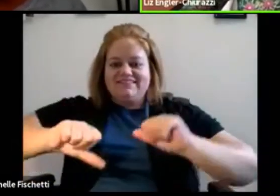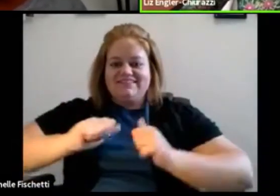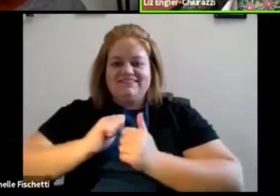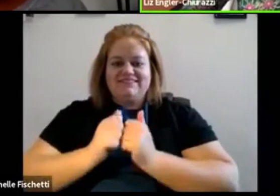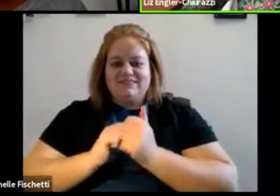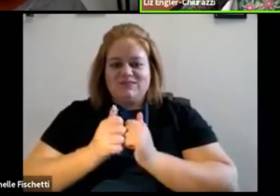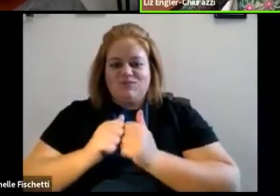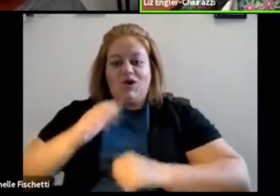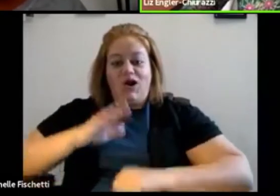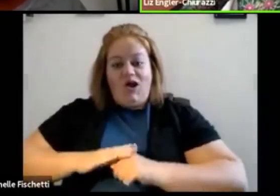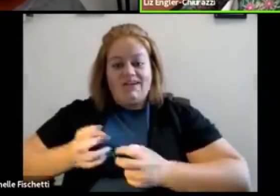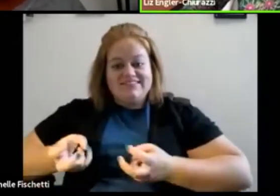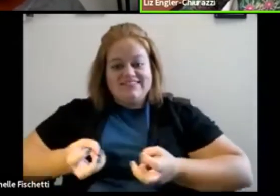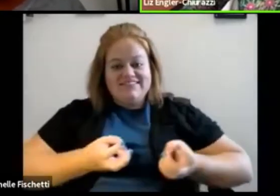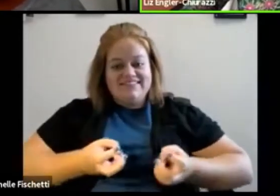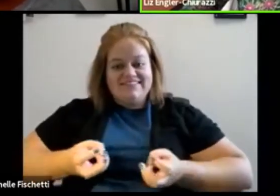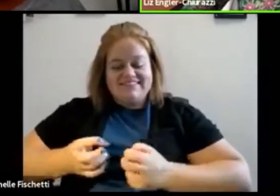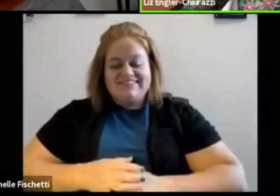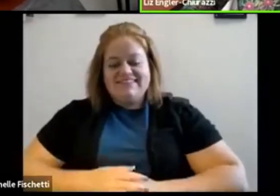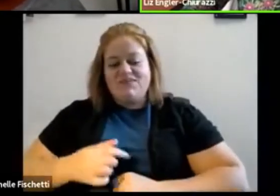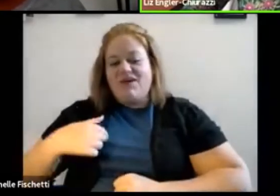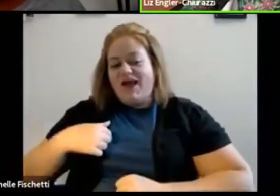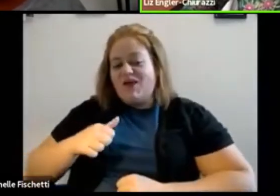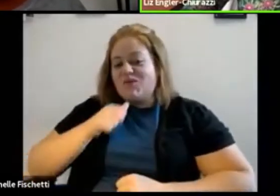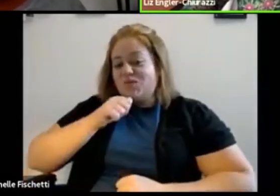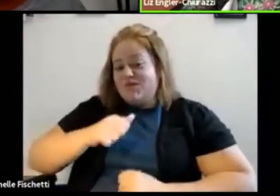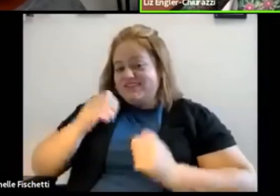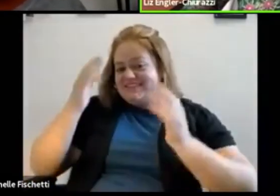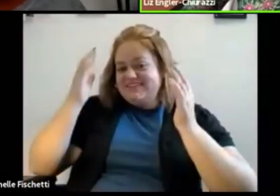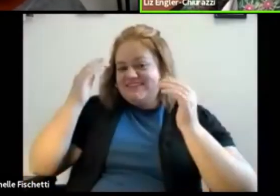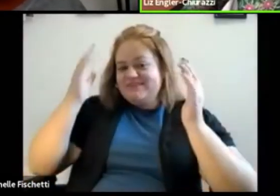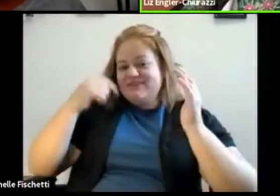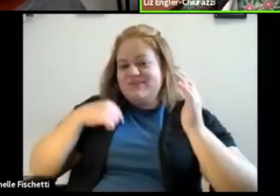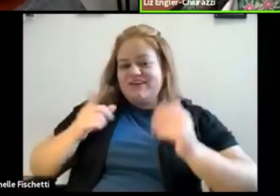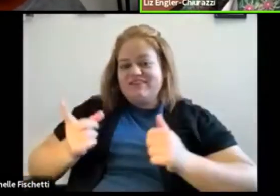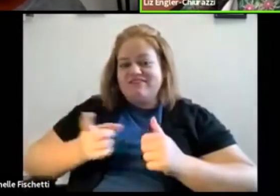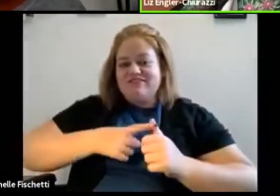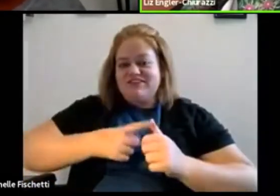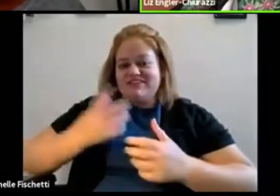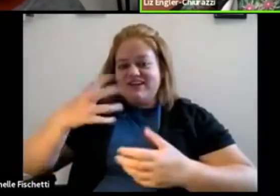one thing that I wasn't expecting when I first started this almost as a bucket